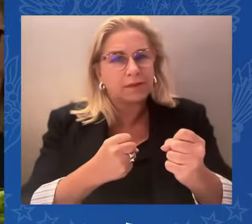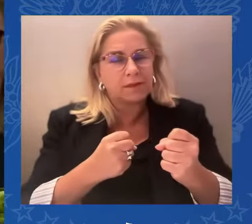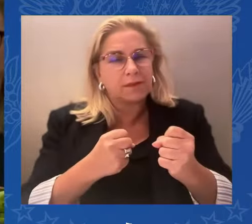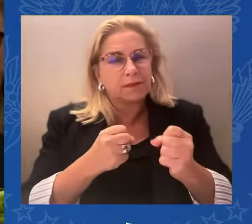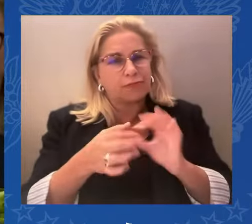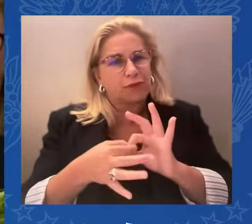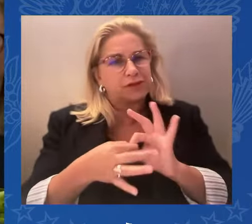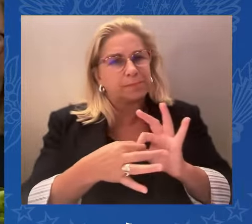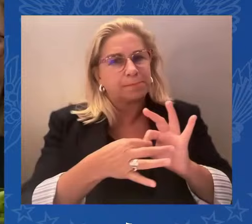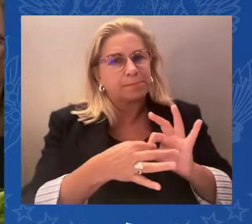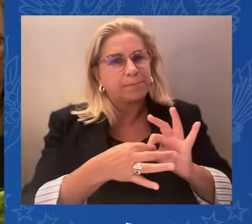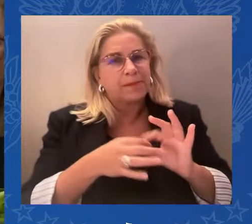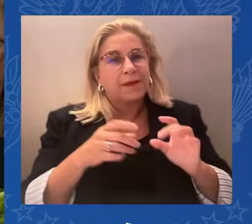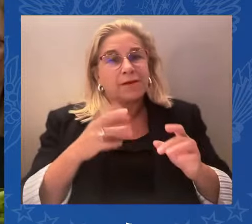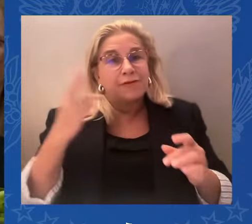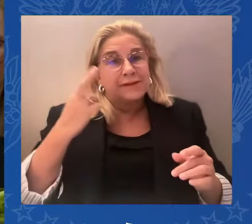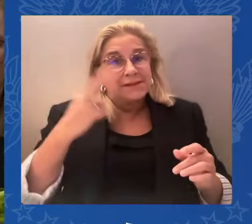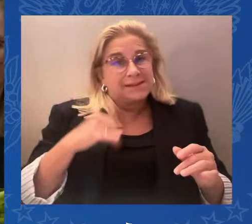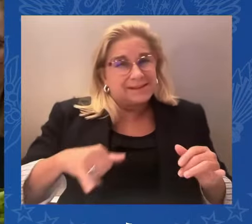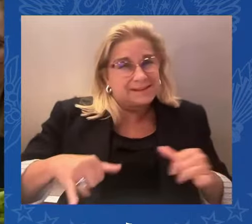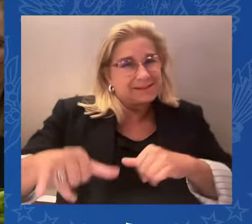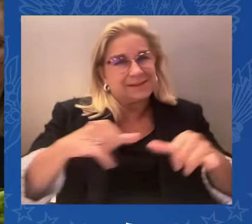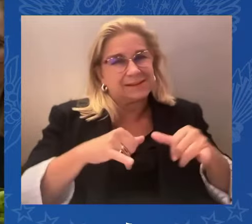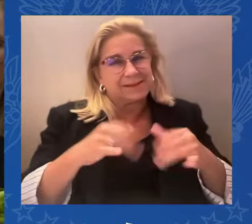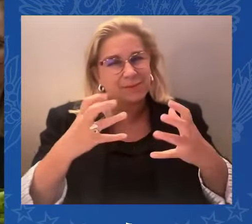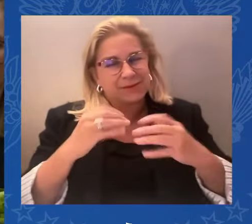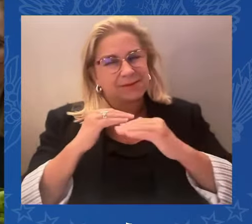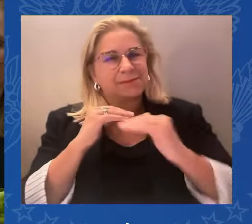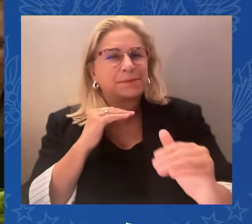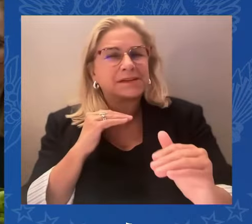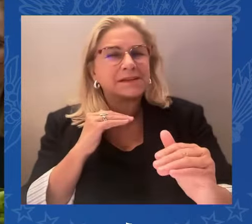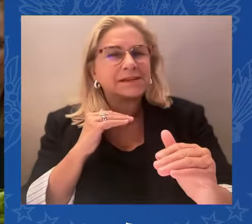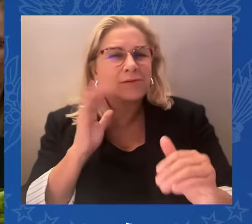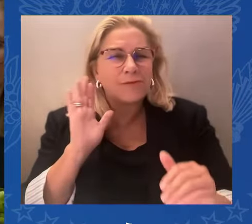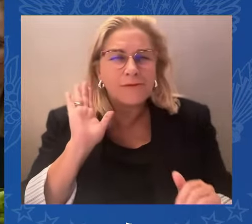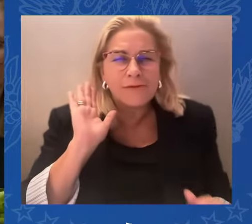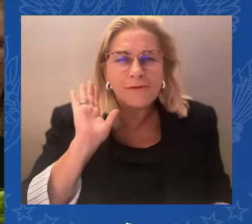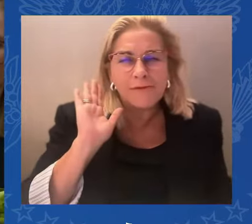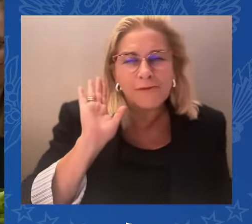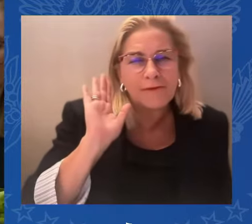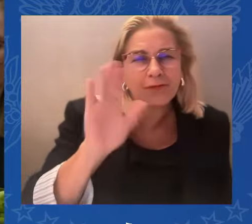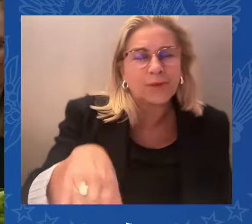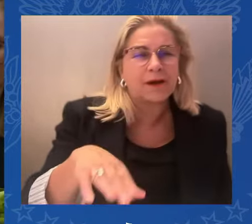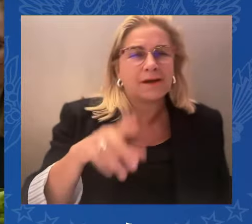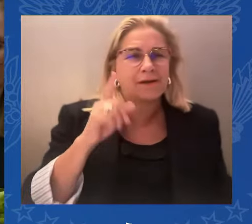to continue to work with our Indo-Pacific neighbors, our friends, and our partners.